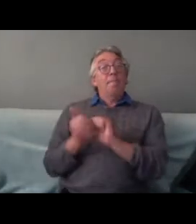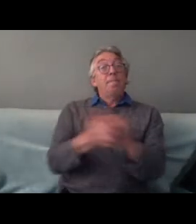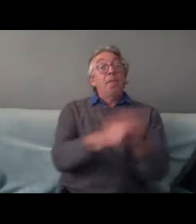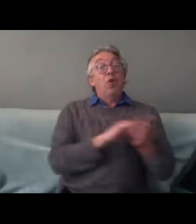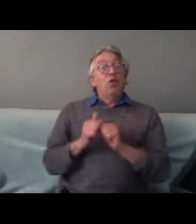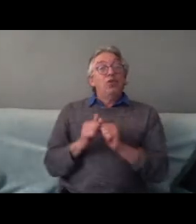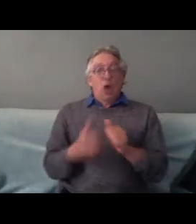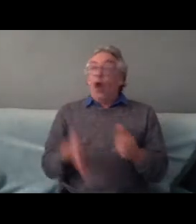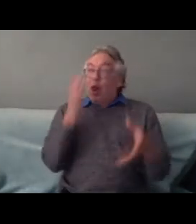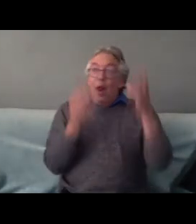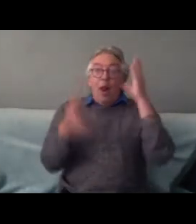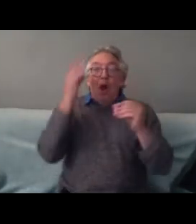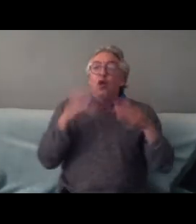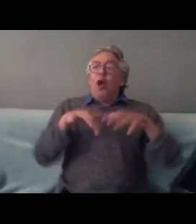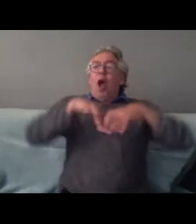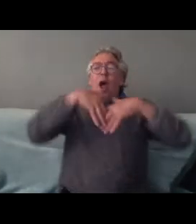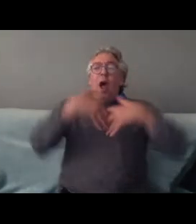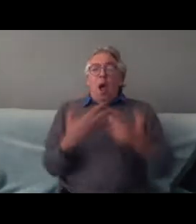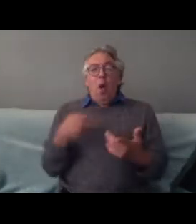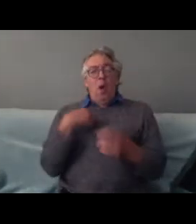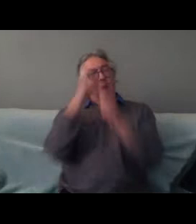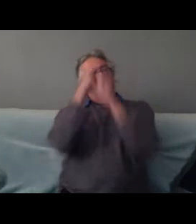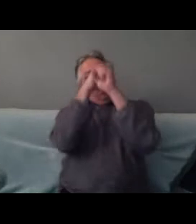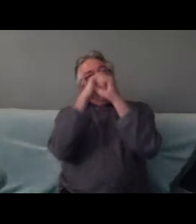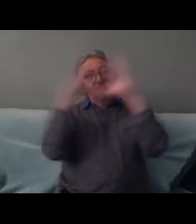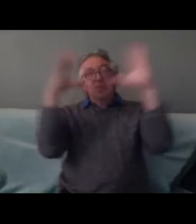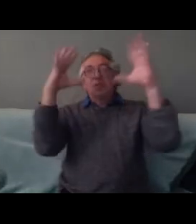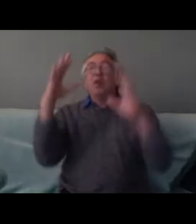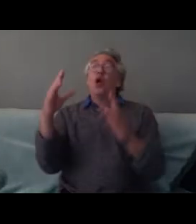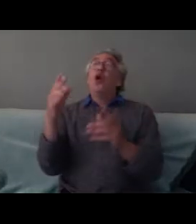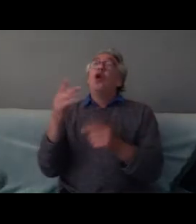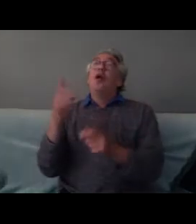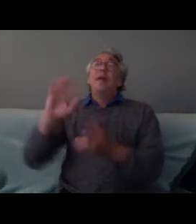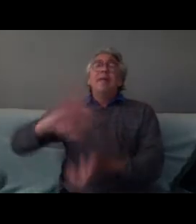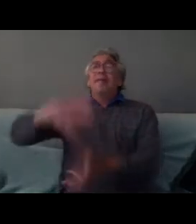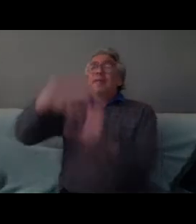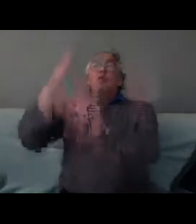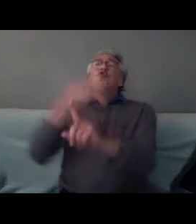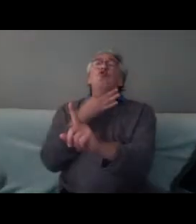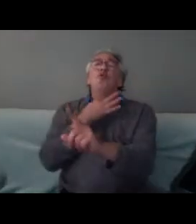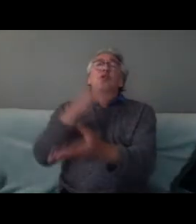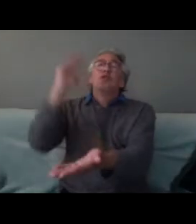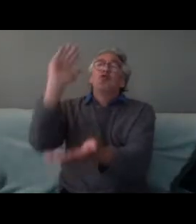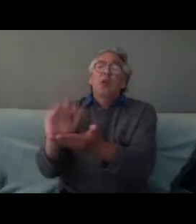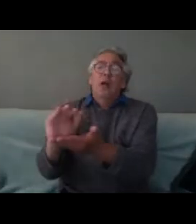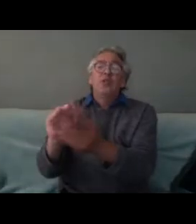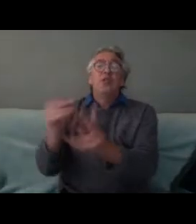inclusive humanitarian disaster risk reduction and post disaster recovery projects.